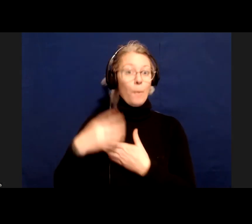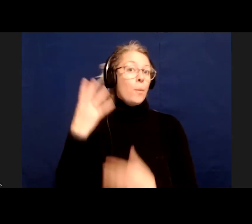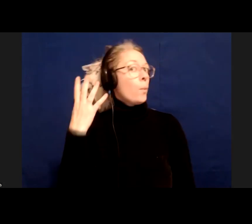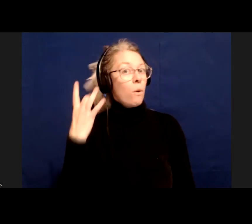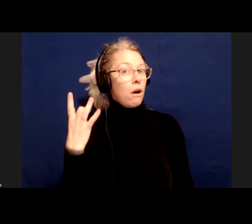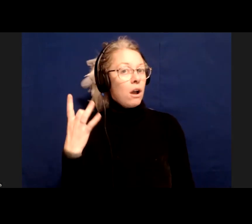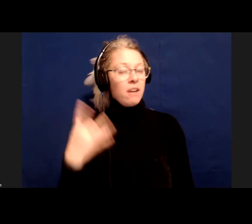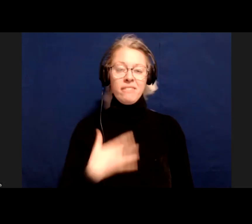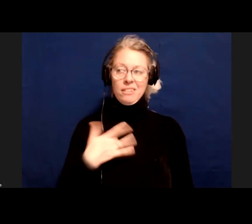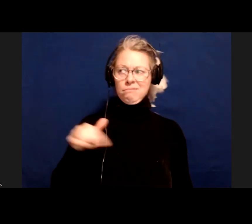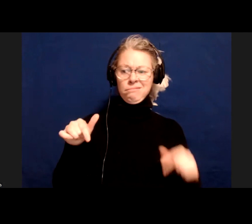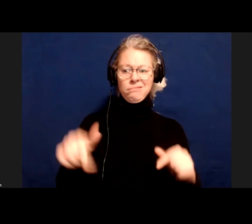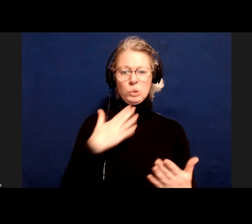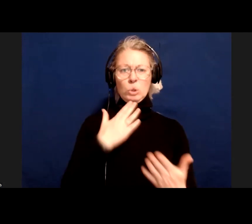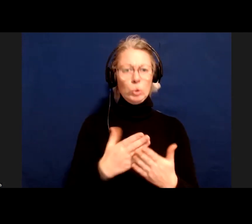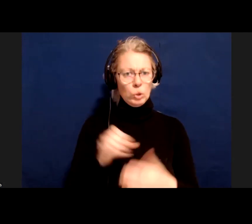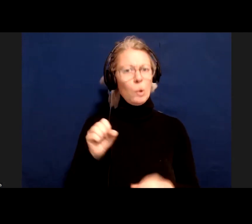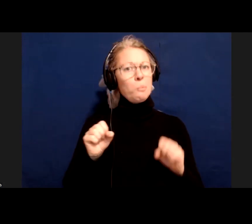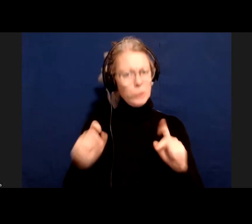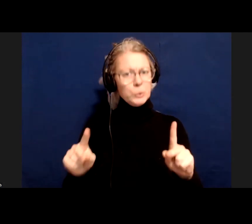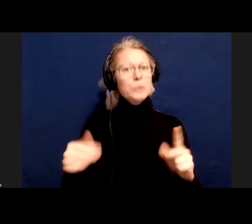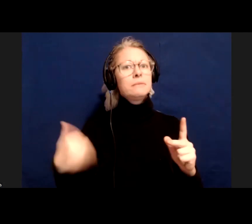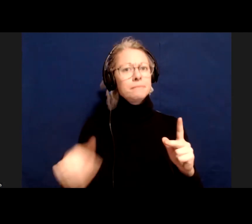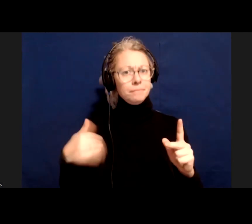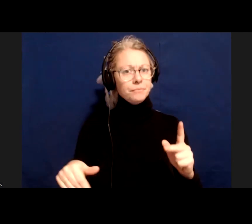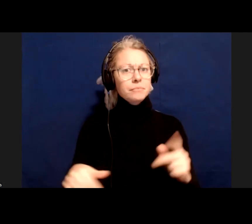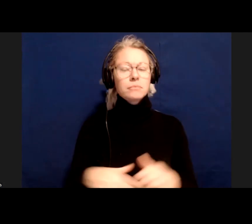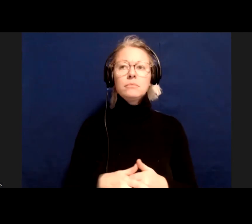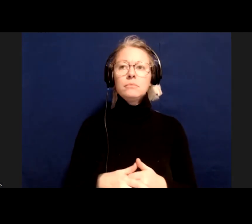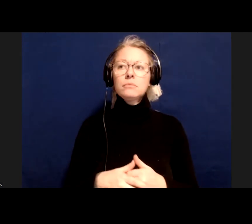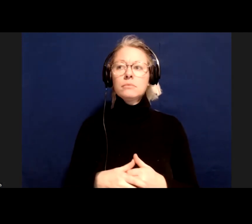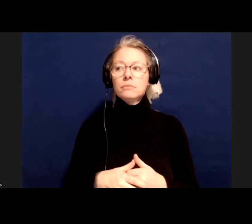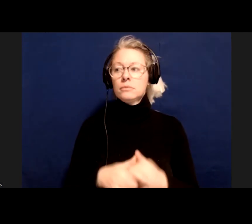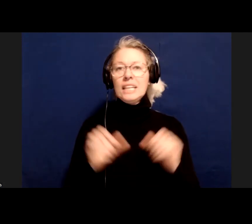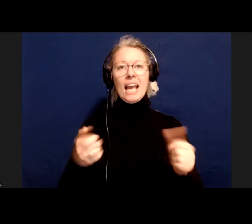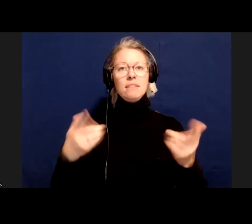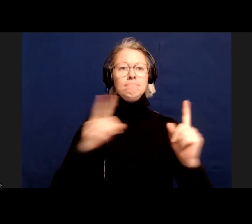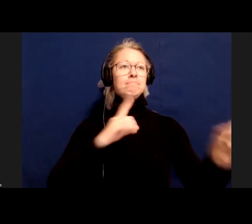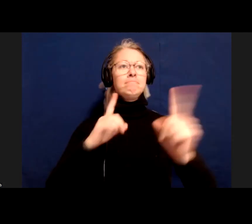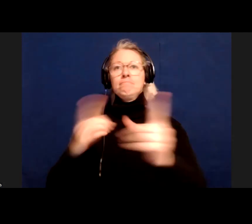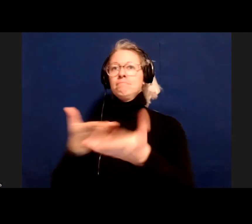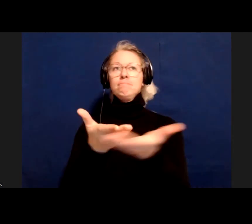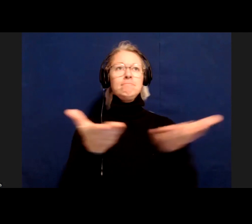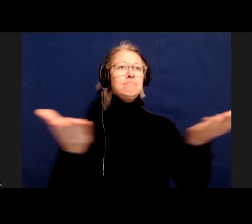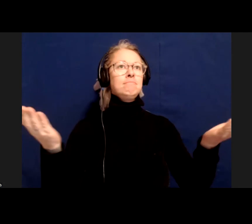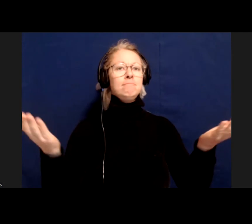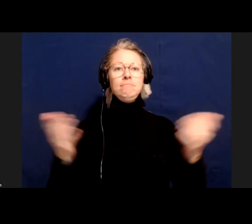we feel there is to have a conversation broadly about the role of not only public art, but